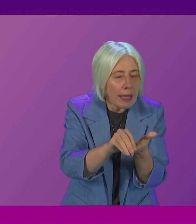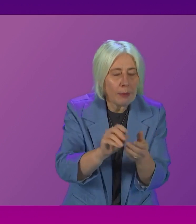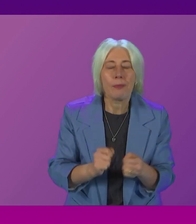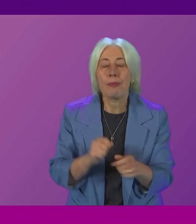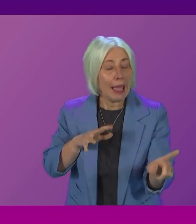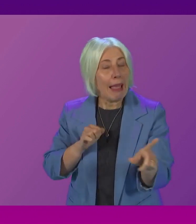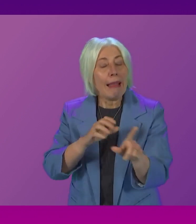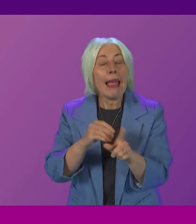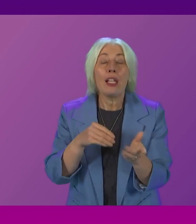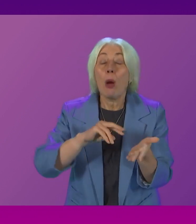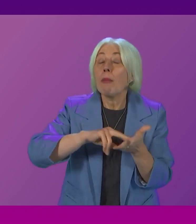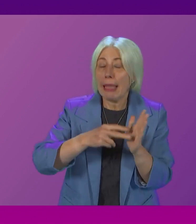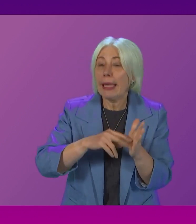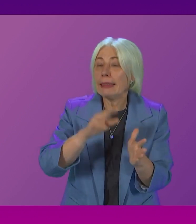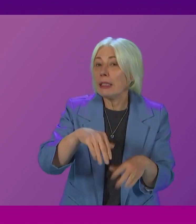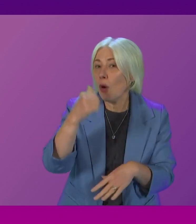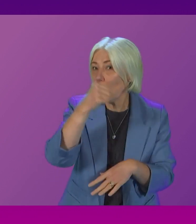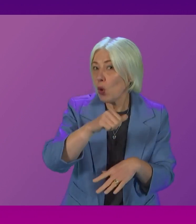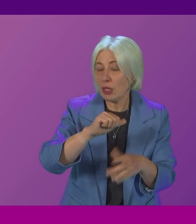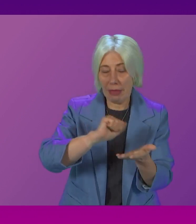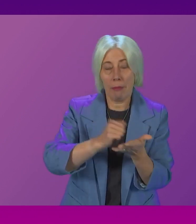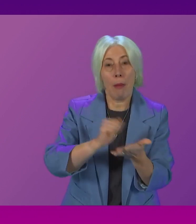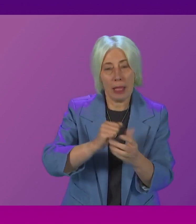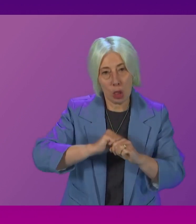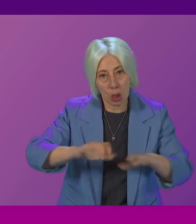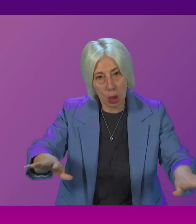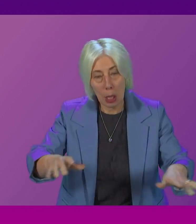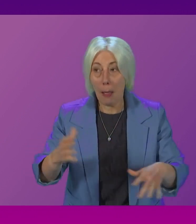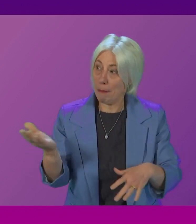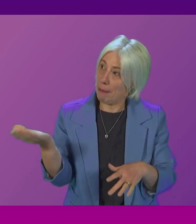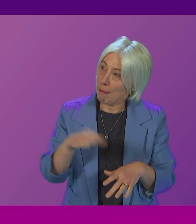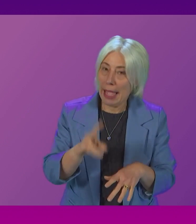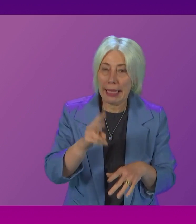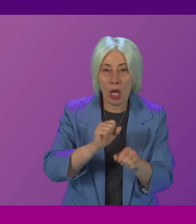Since the catch-up plan was published, we have had further waves of Covid and the pressures on